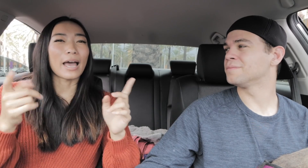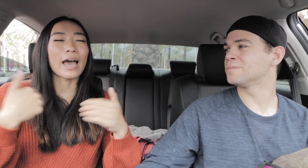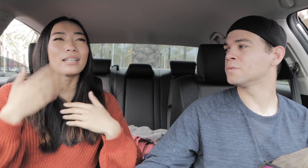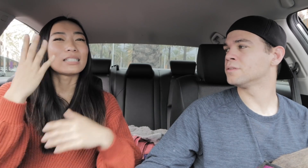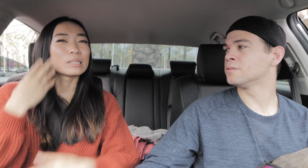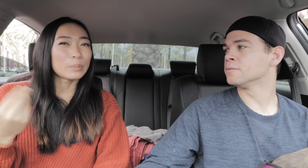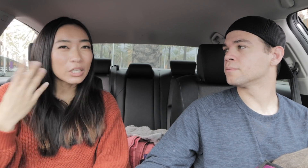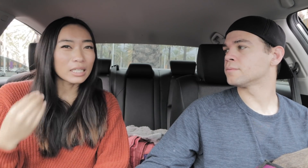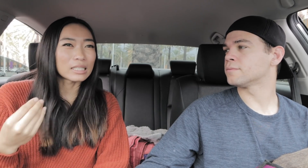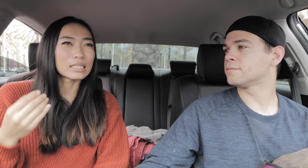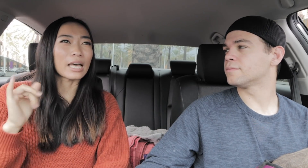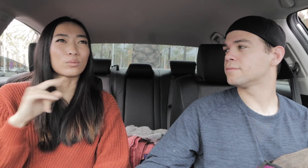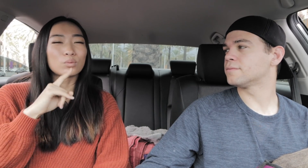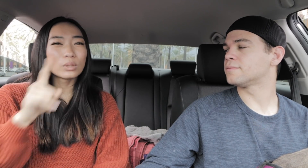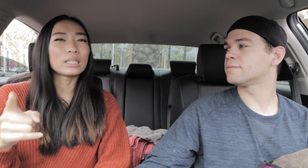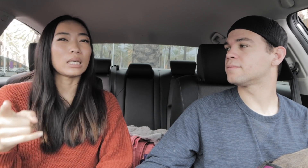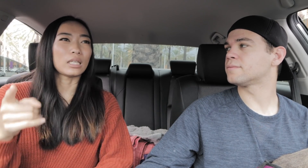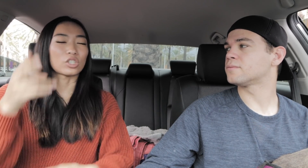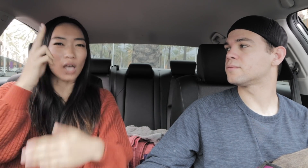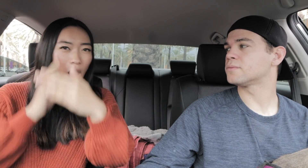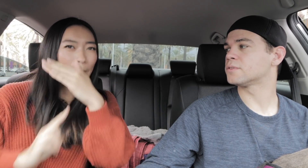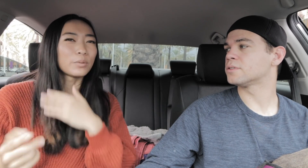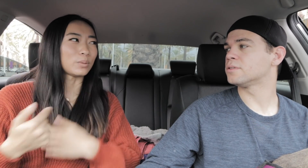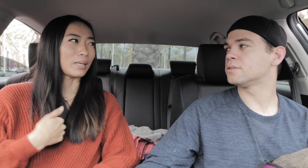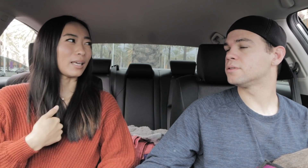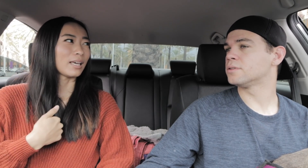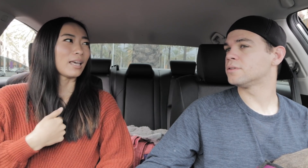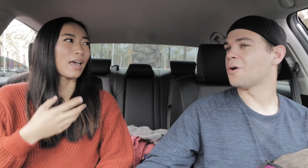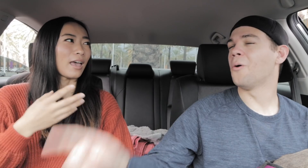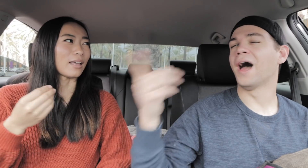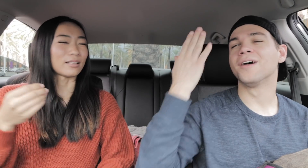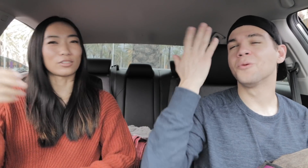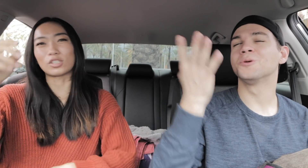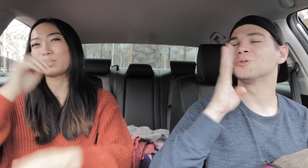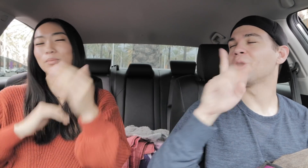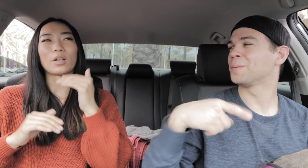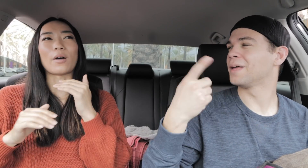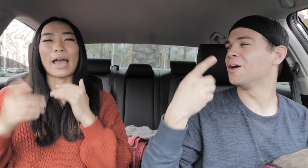but I had an experience that really just humbled me and R: Oh, I know what you're talking about, I know what youre talking about